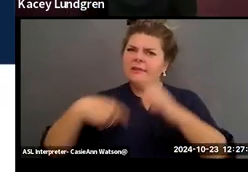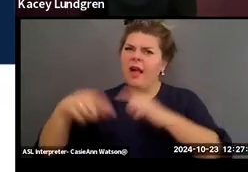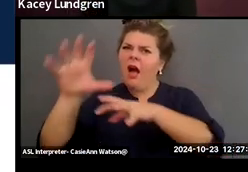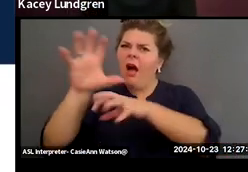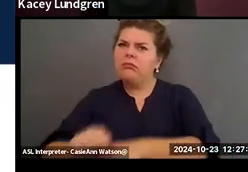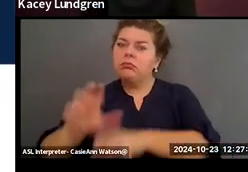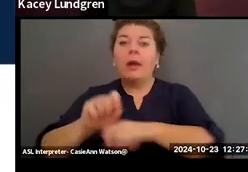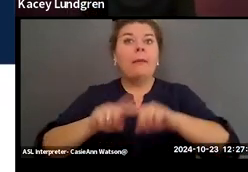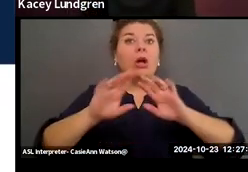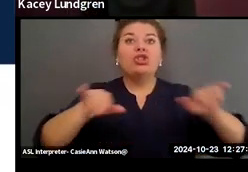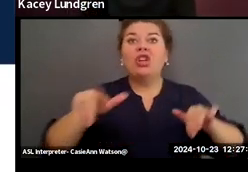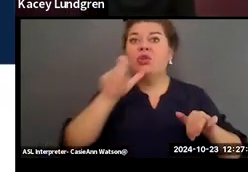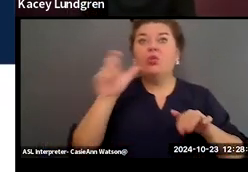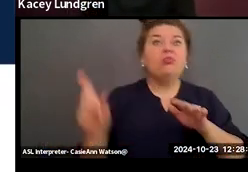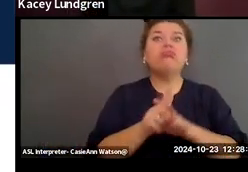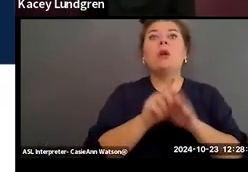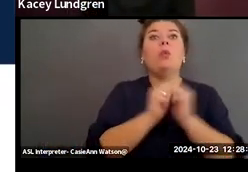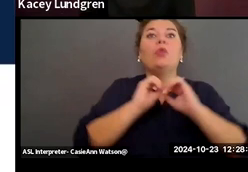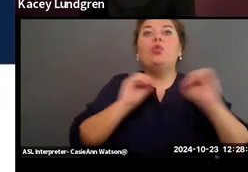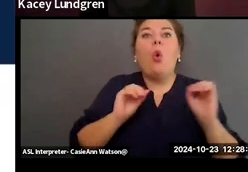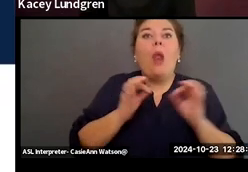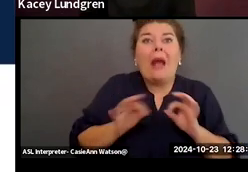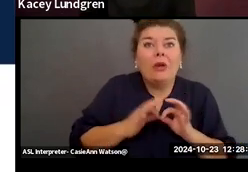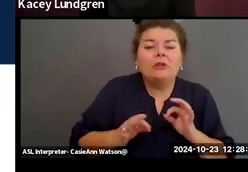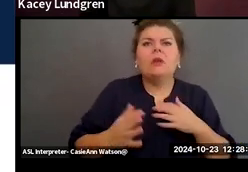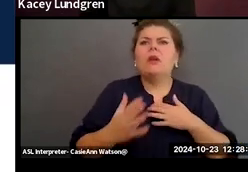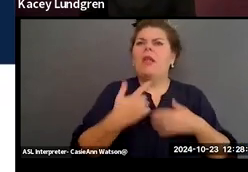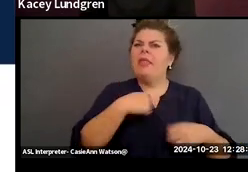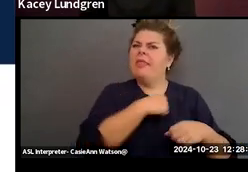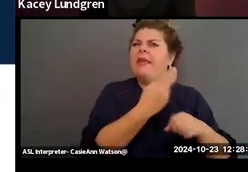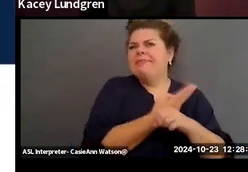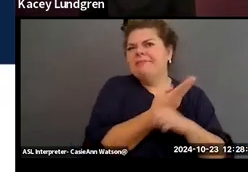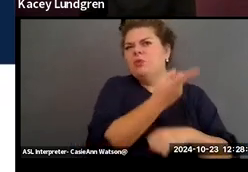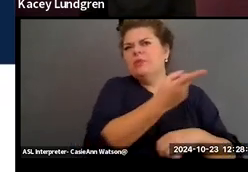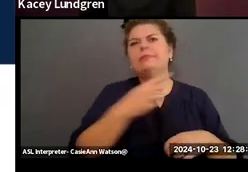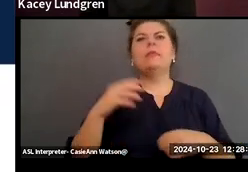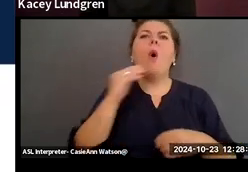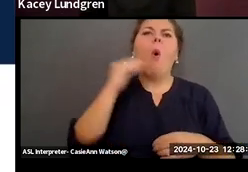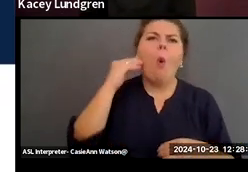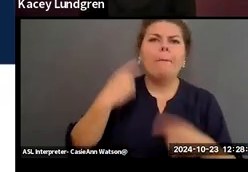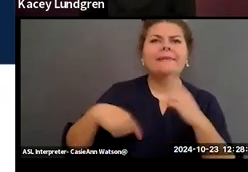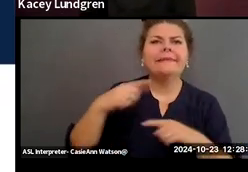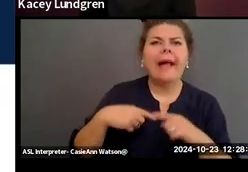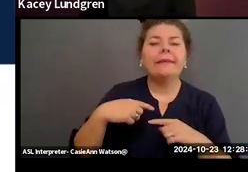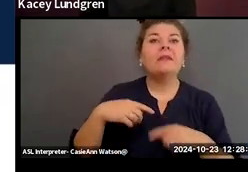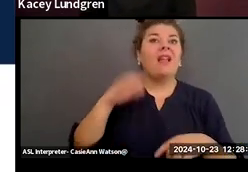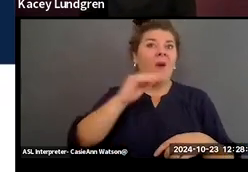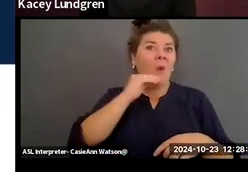but even children who came without language brought what are called home signs. Home signs are signs and gestures